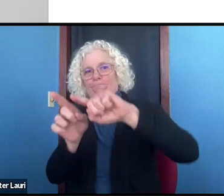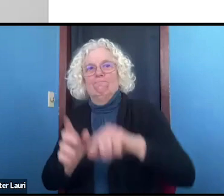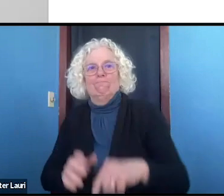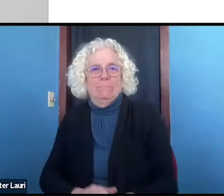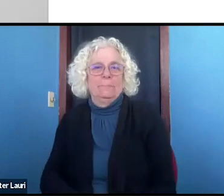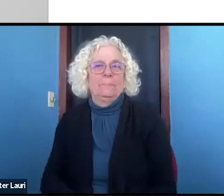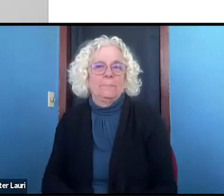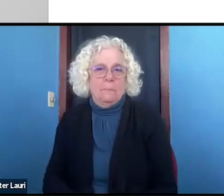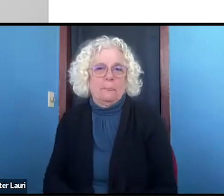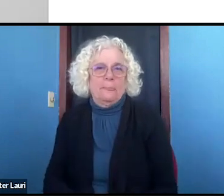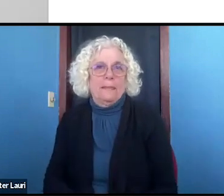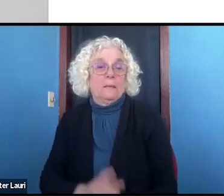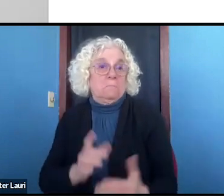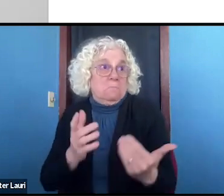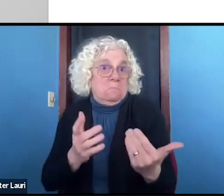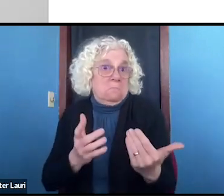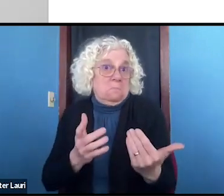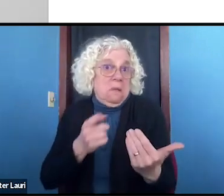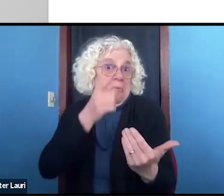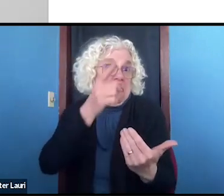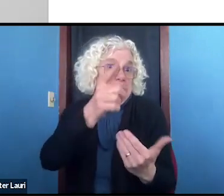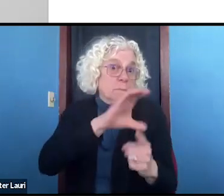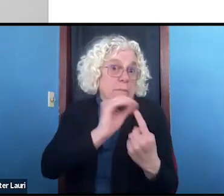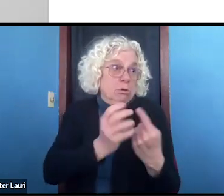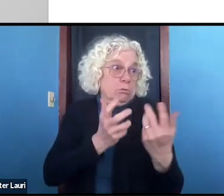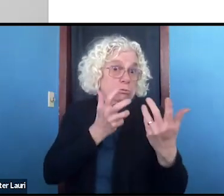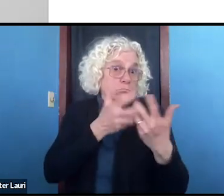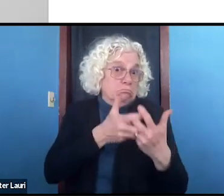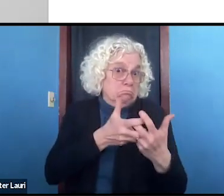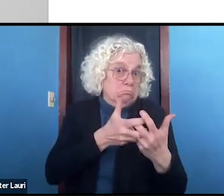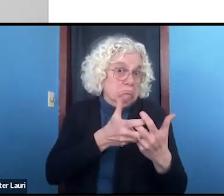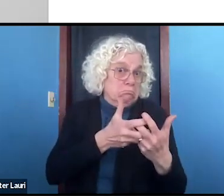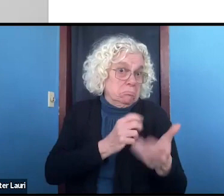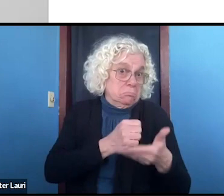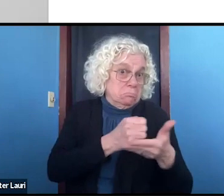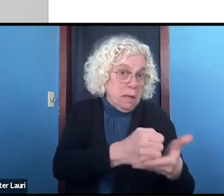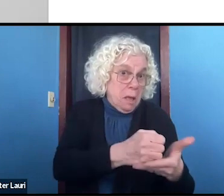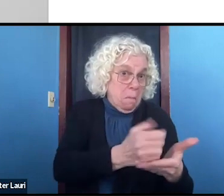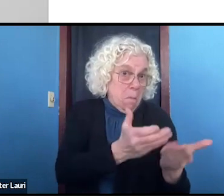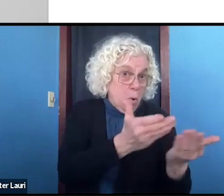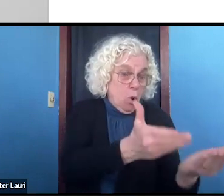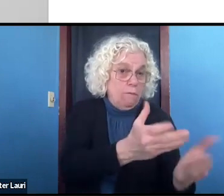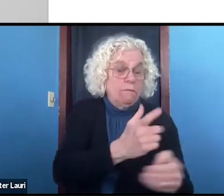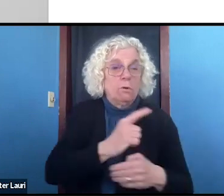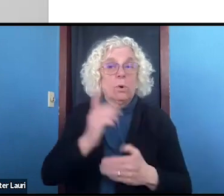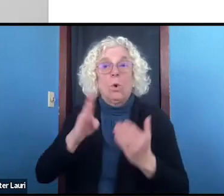So were there culture specific interventions involved? Was there's more community engagement in terms